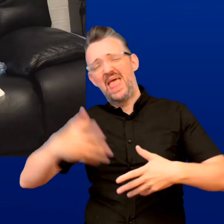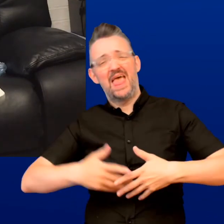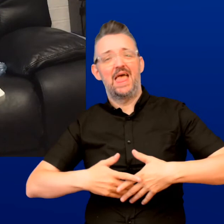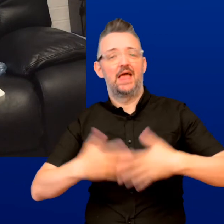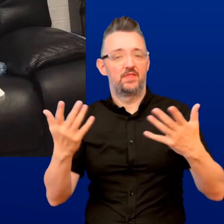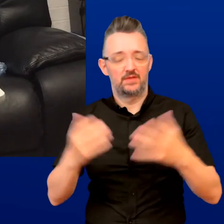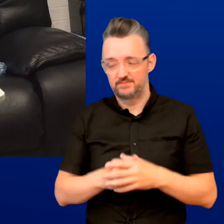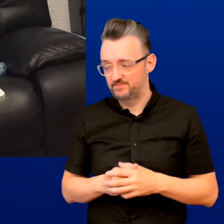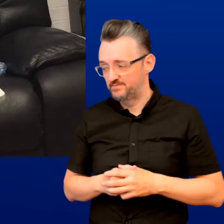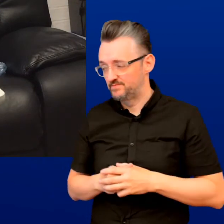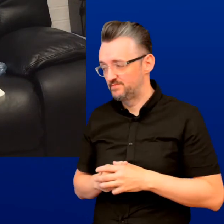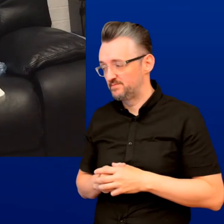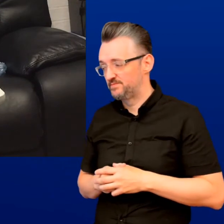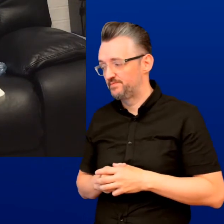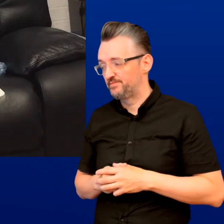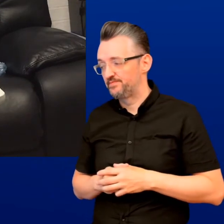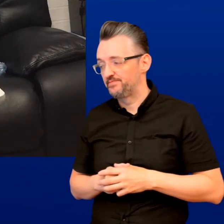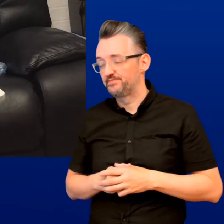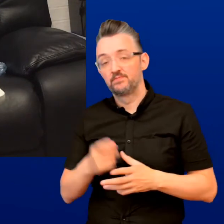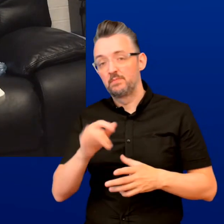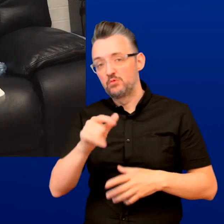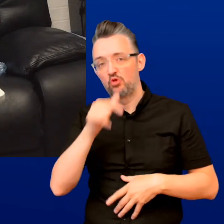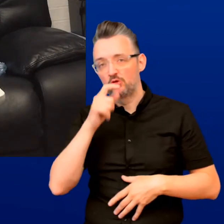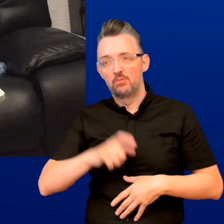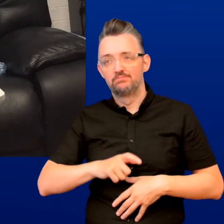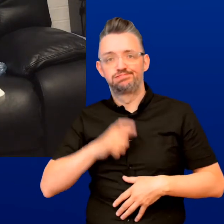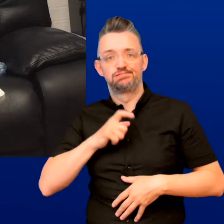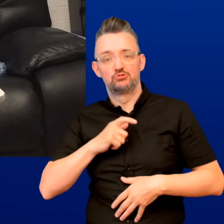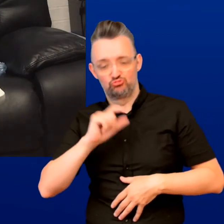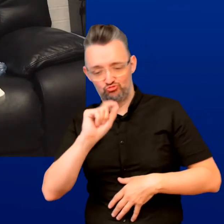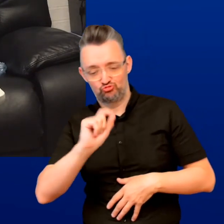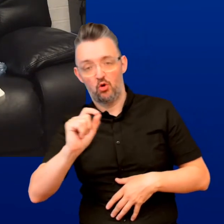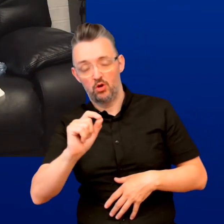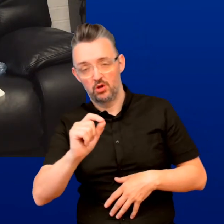or if you don't feel confident in drawing designs what you can do